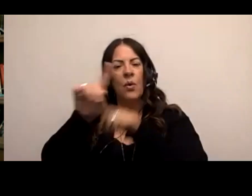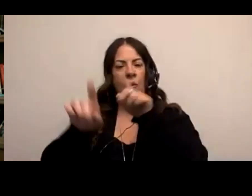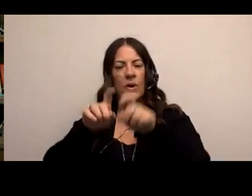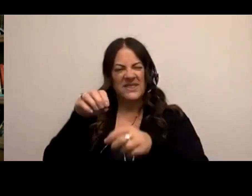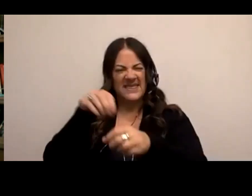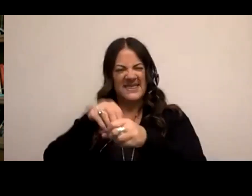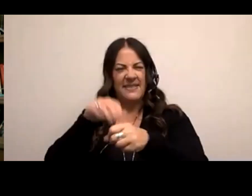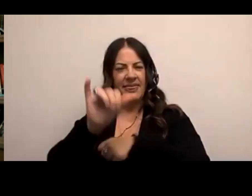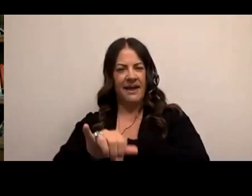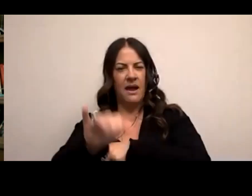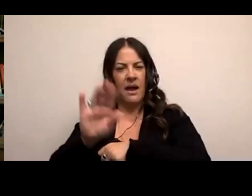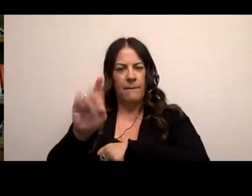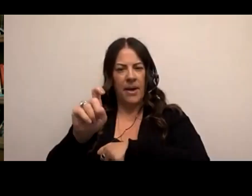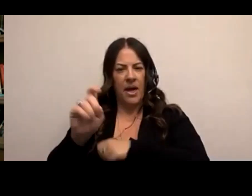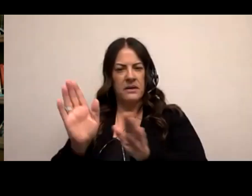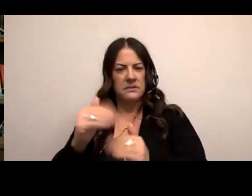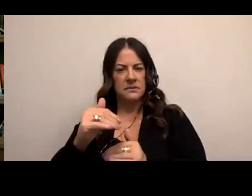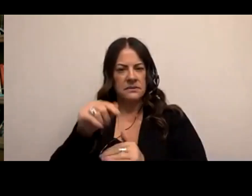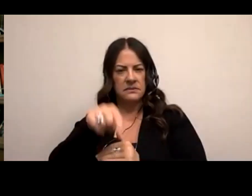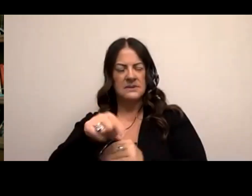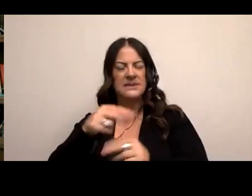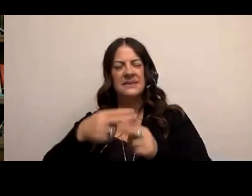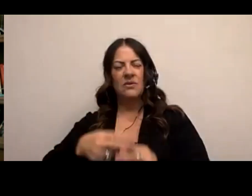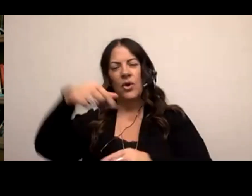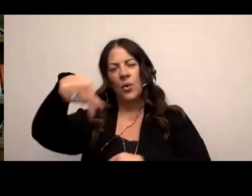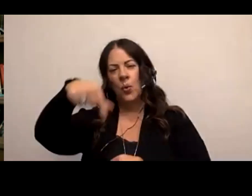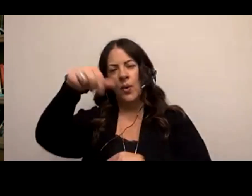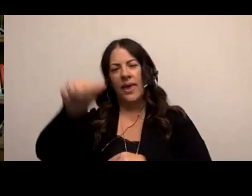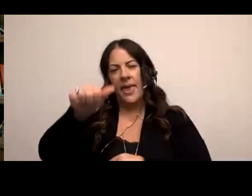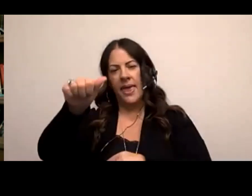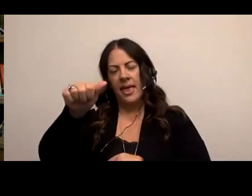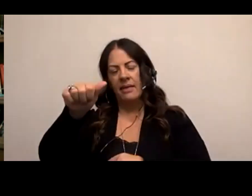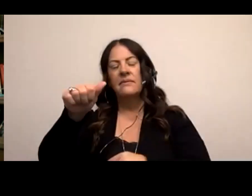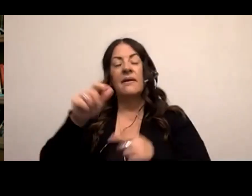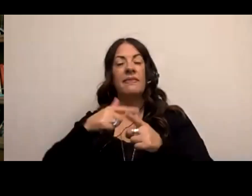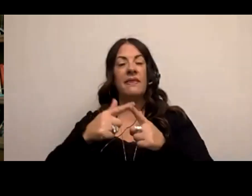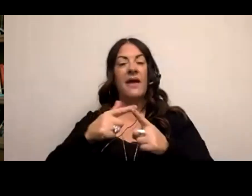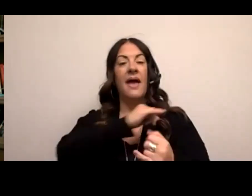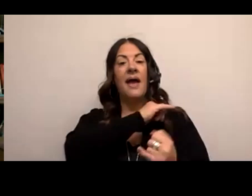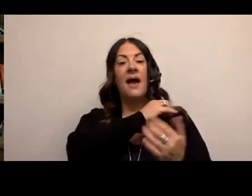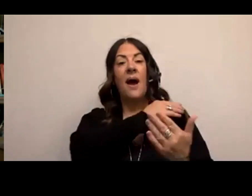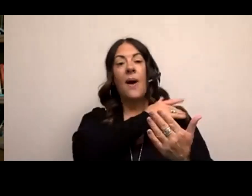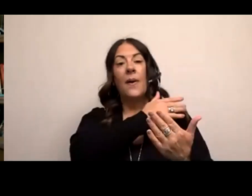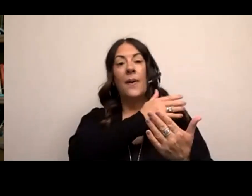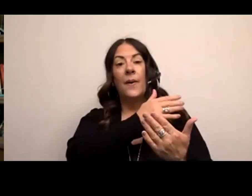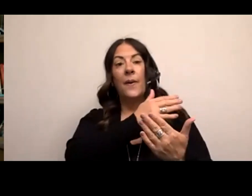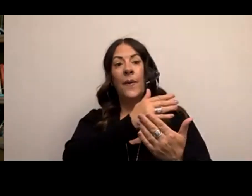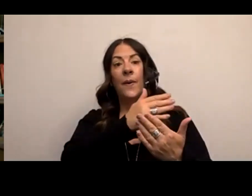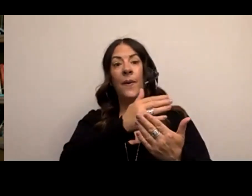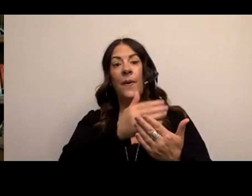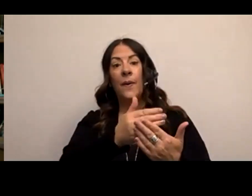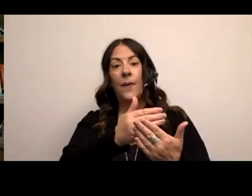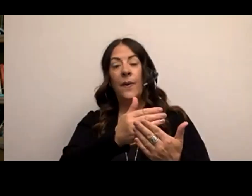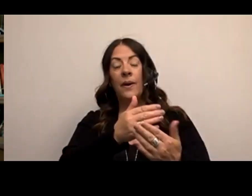TIME AT THE END TO ANSWER QUESTIONS. A LOT OF TIMES WHEN I DO WEBINARS ABOUT EMOTIONAL